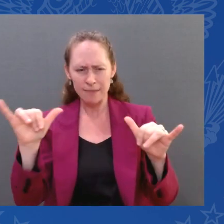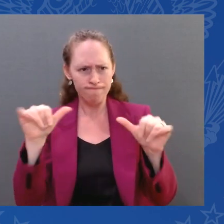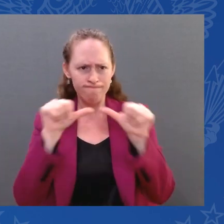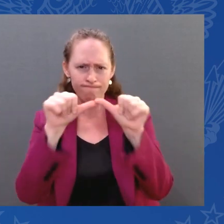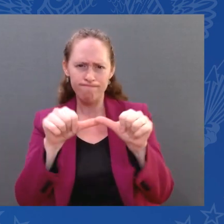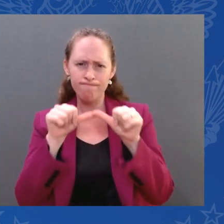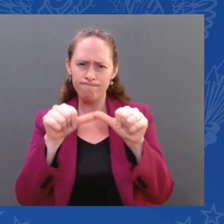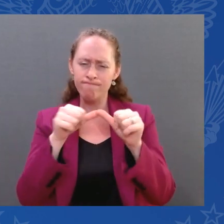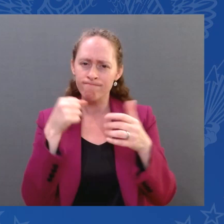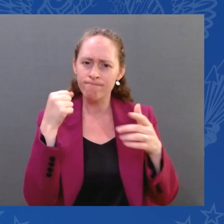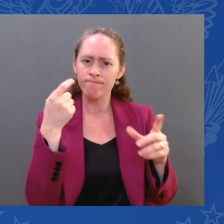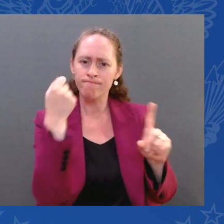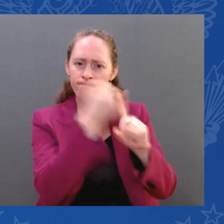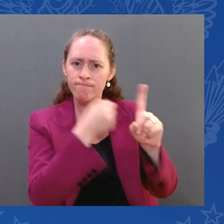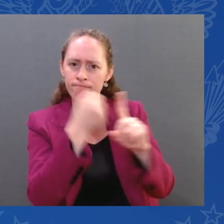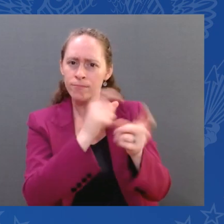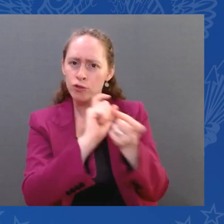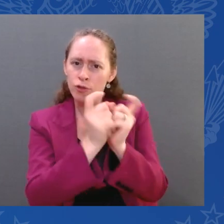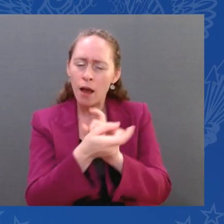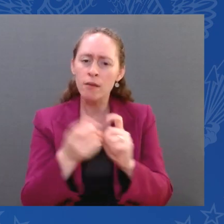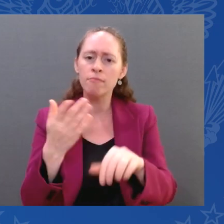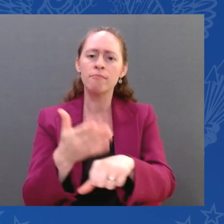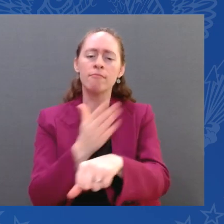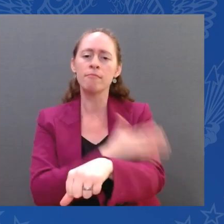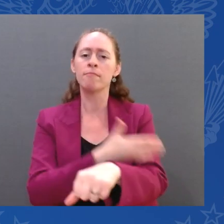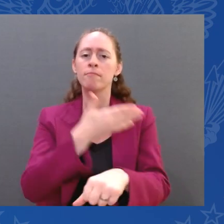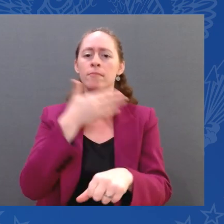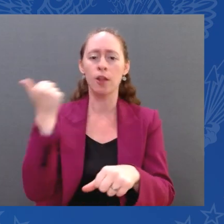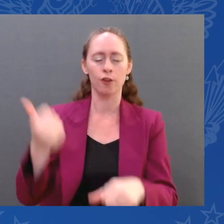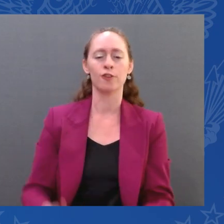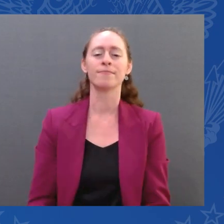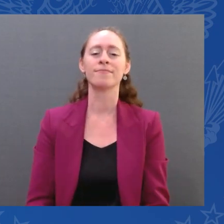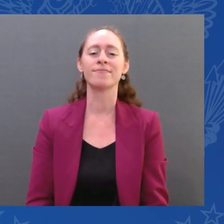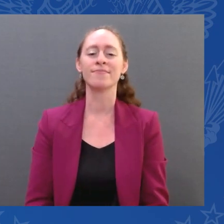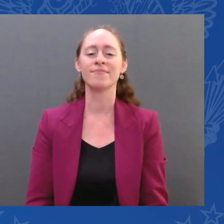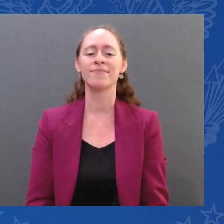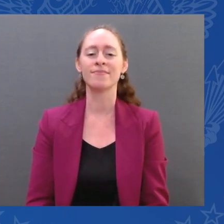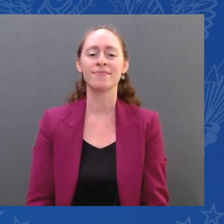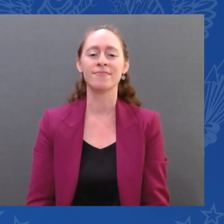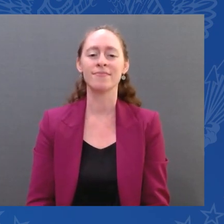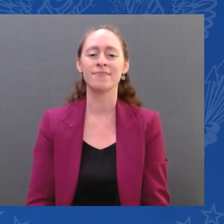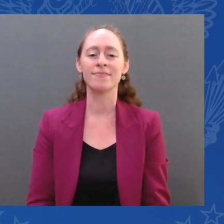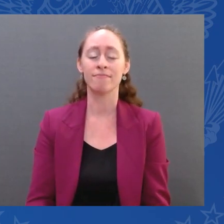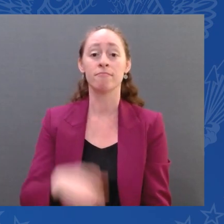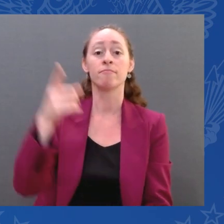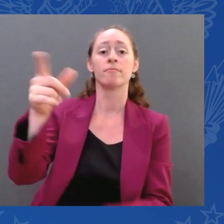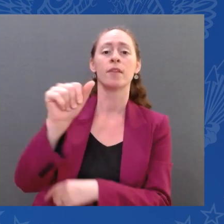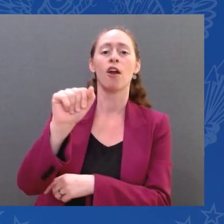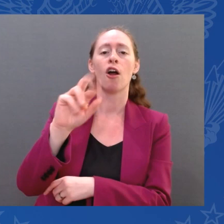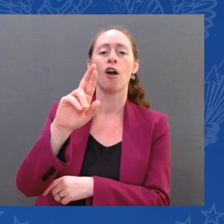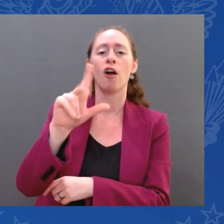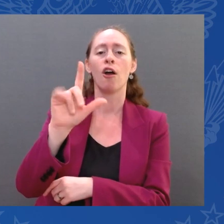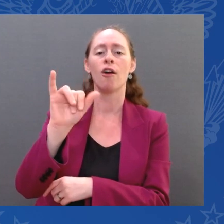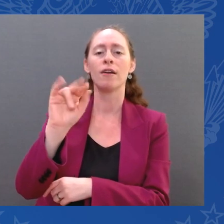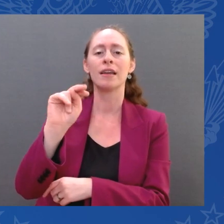that we may know and be inspired by not just her story, but by the stories of millions of women who serve this nation in uniform.